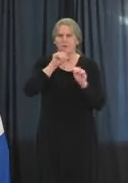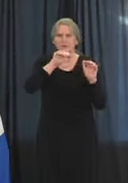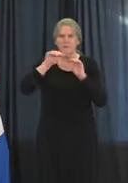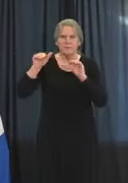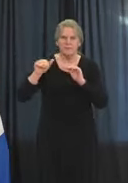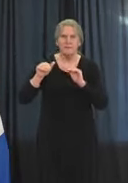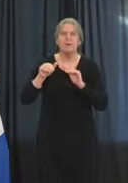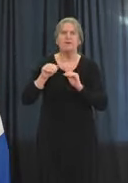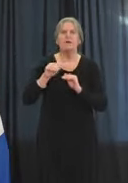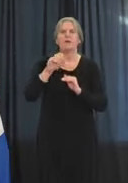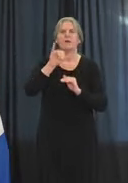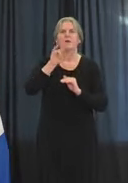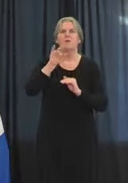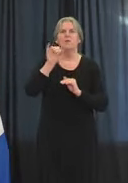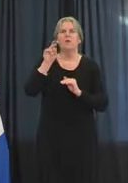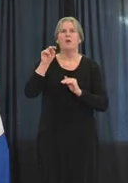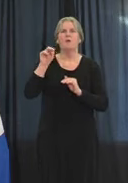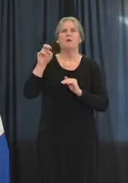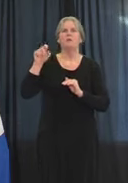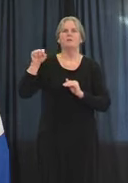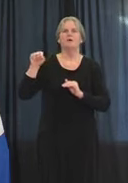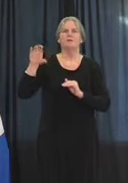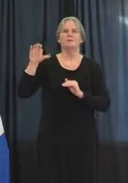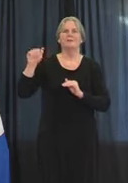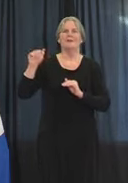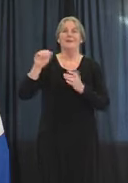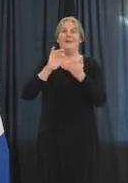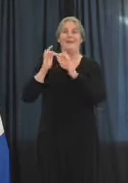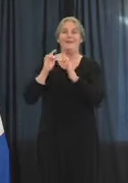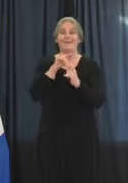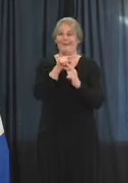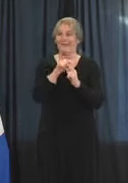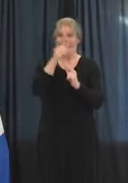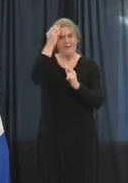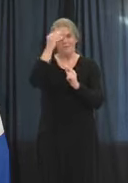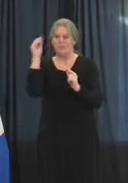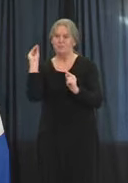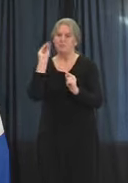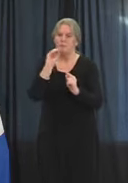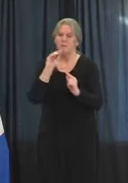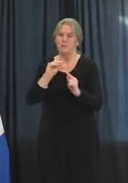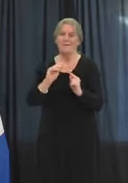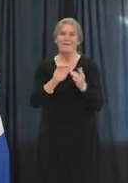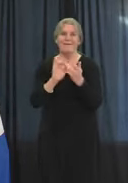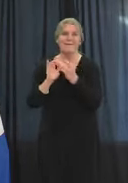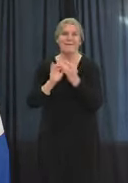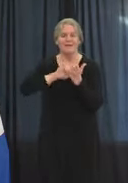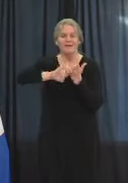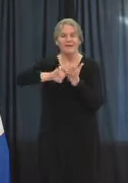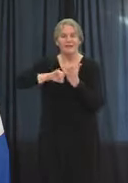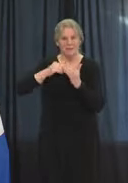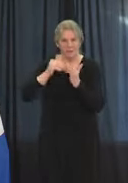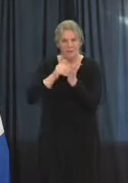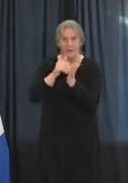we are updating Yukon.ca with all of the information as it is readily available. Please continue to use that